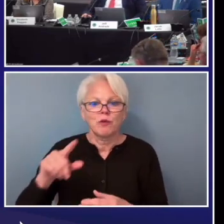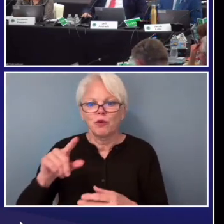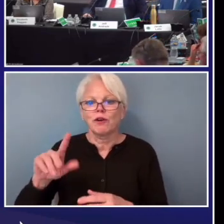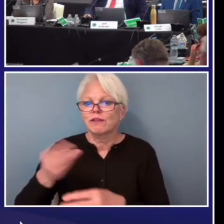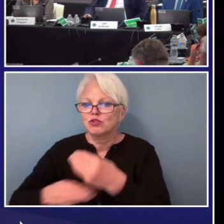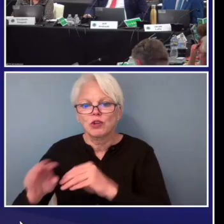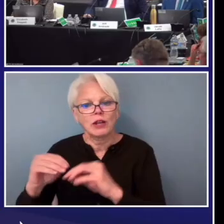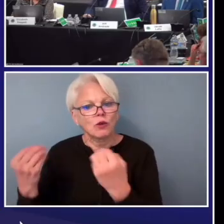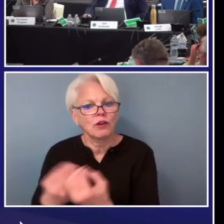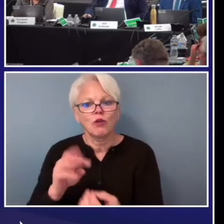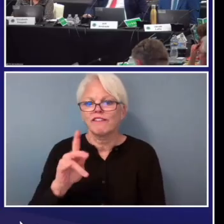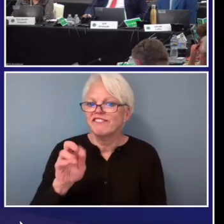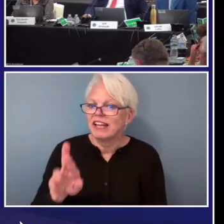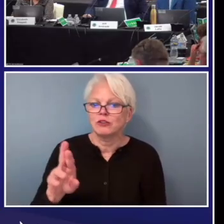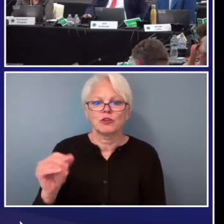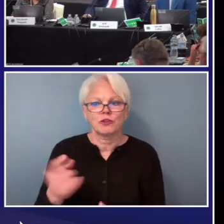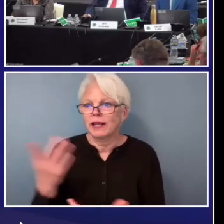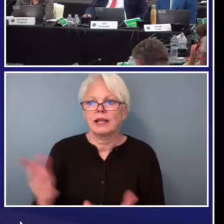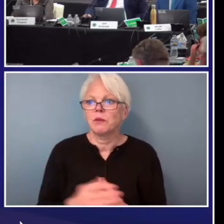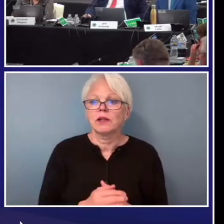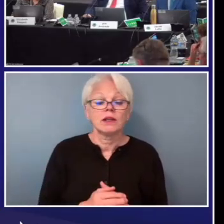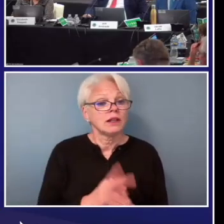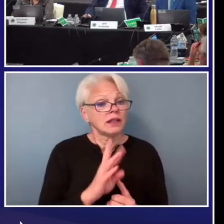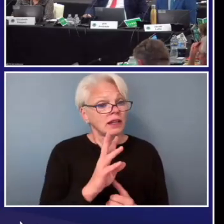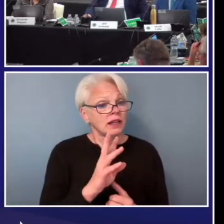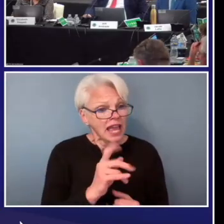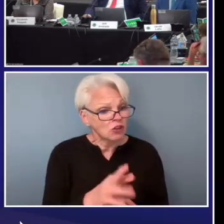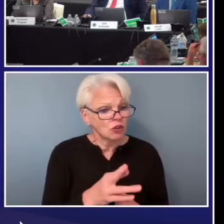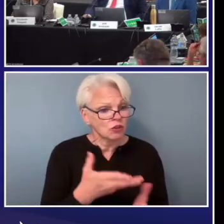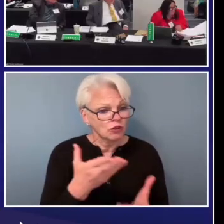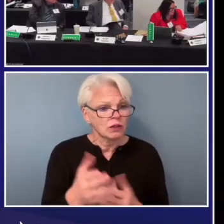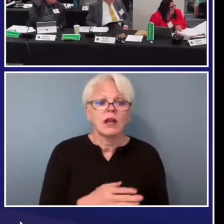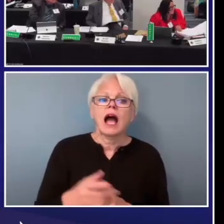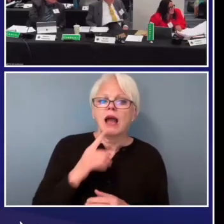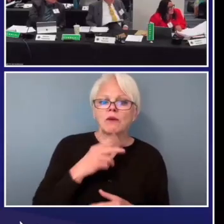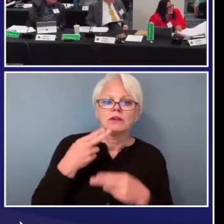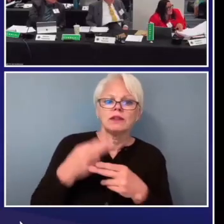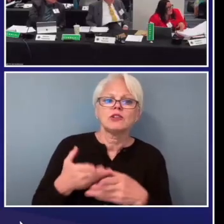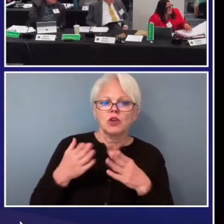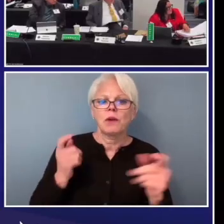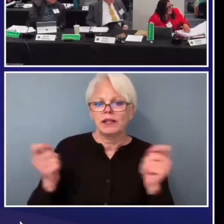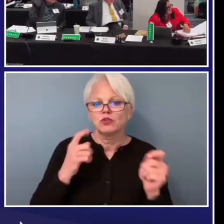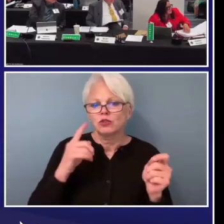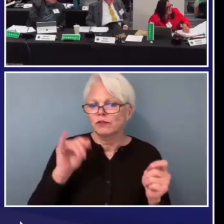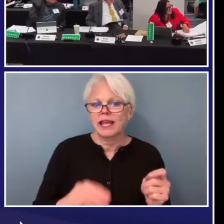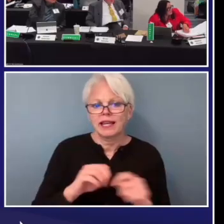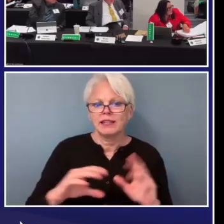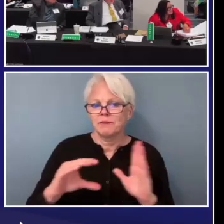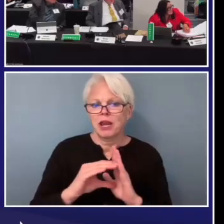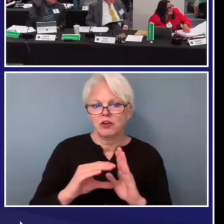Heather, do you have any quick follow-up before I move on? Yeah, I would just raise that there's probably a way to control for that in the paragraph that may be missing then if